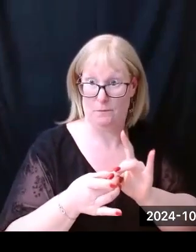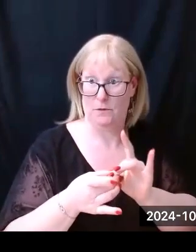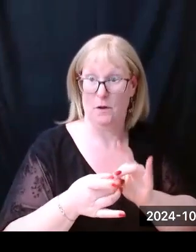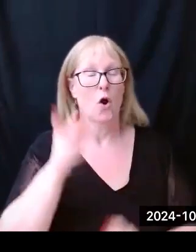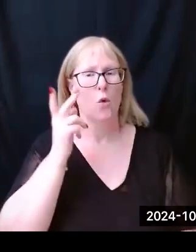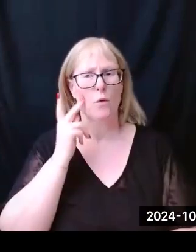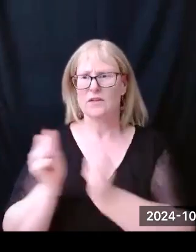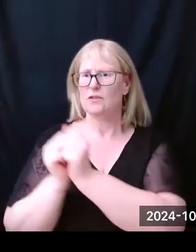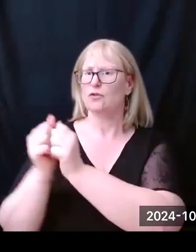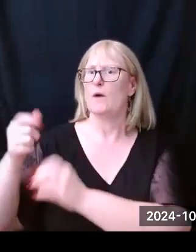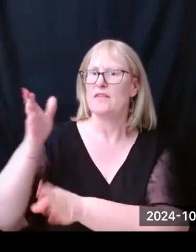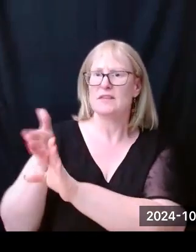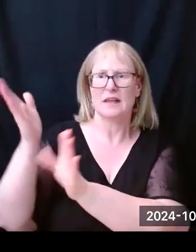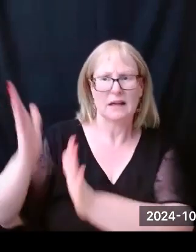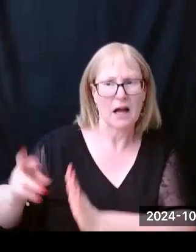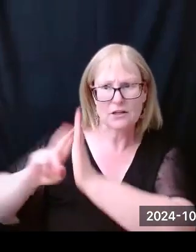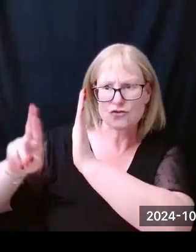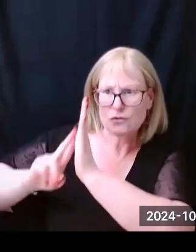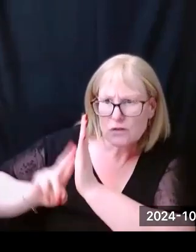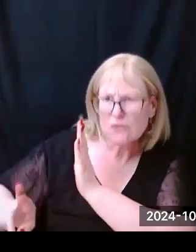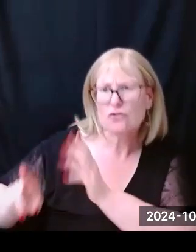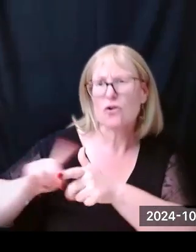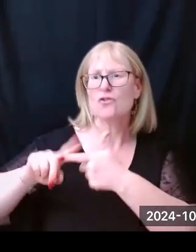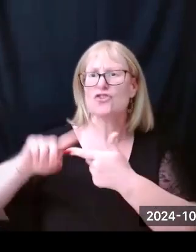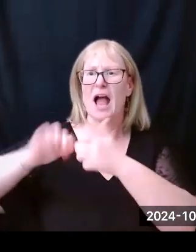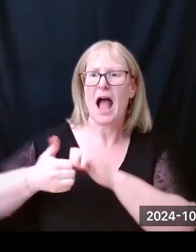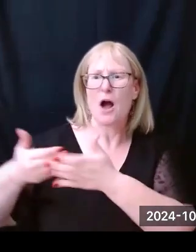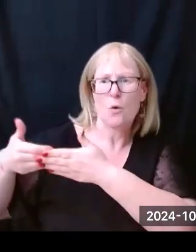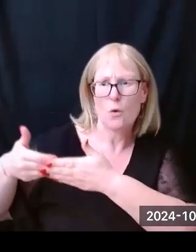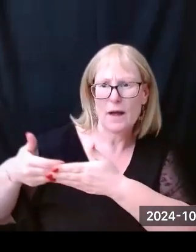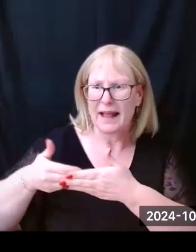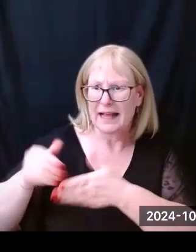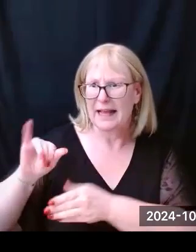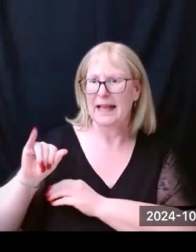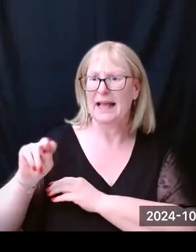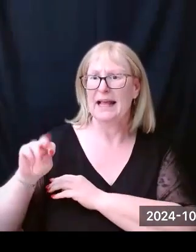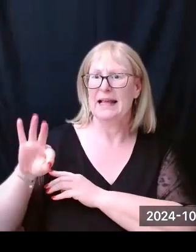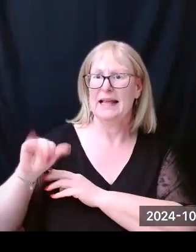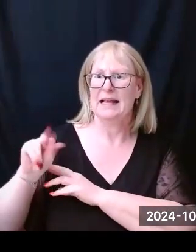to also seeing how infant rats and rat mothers connect with each other.